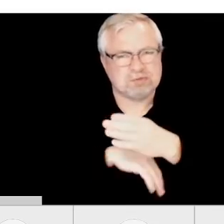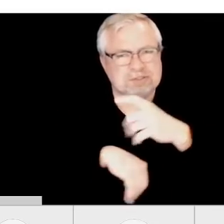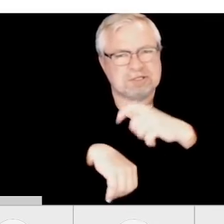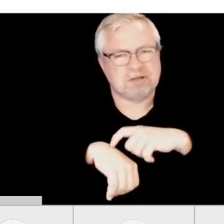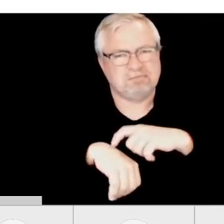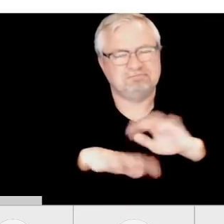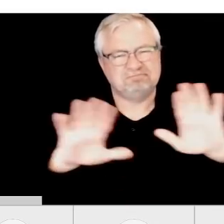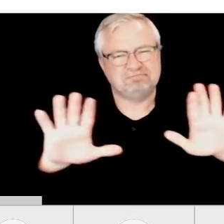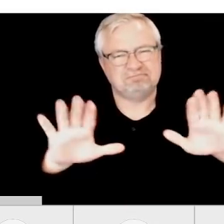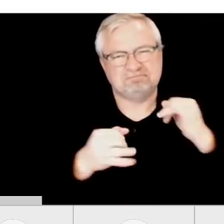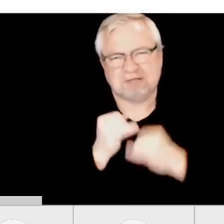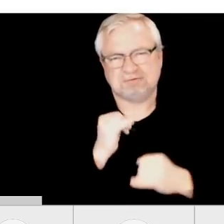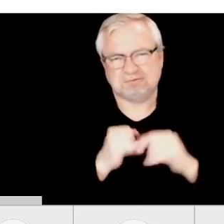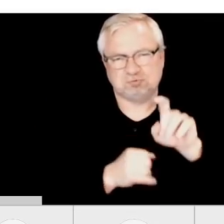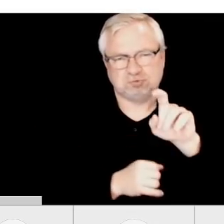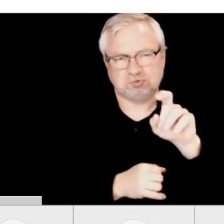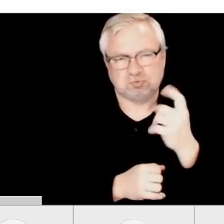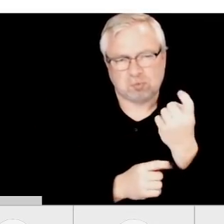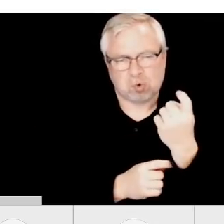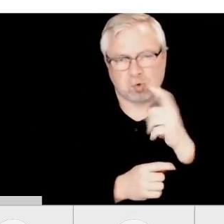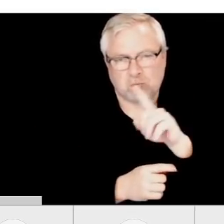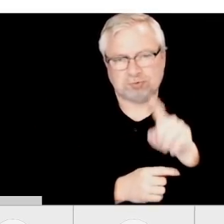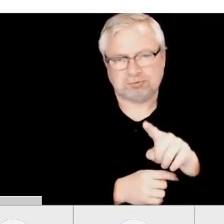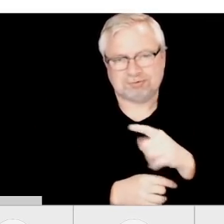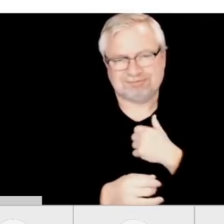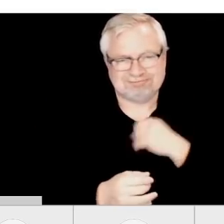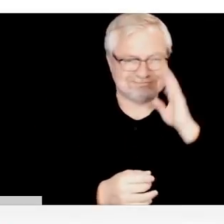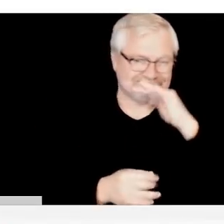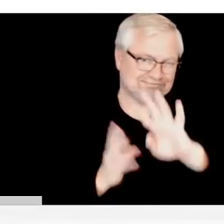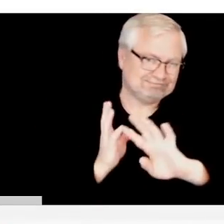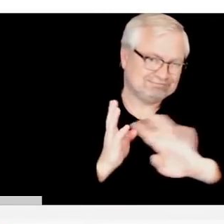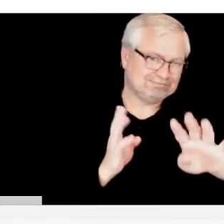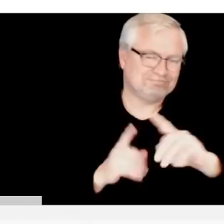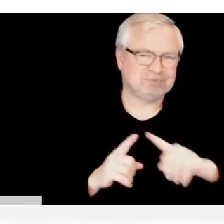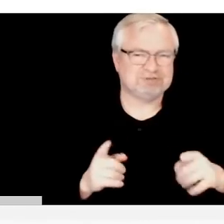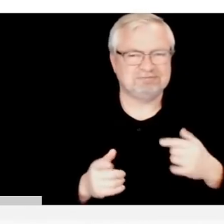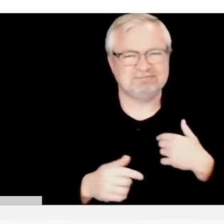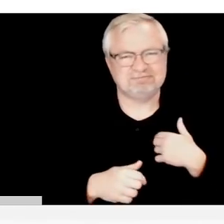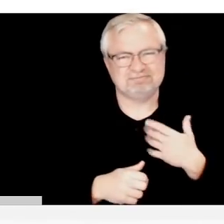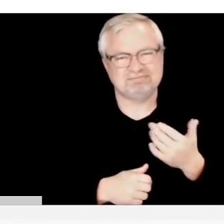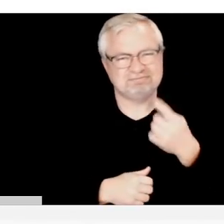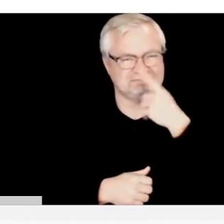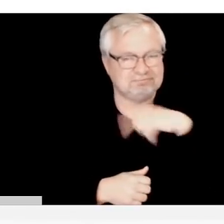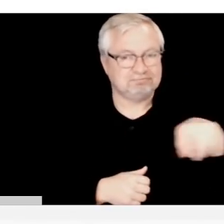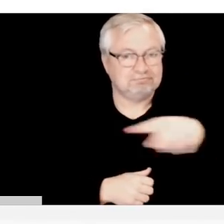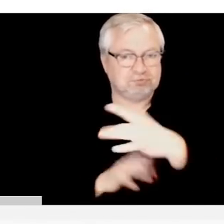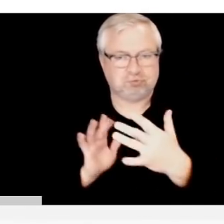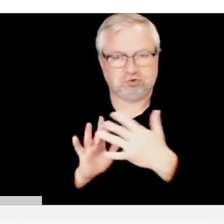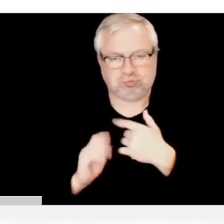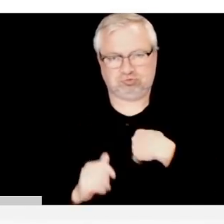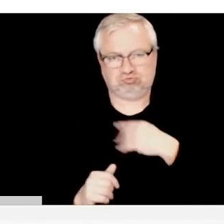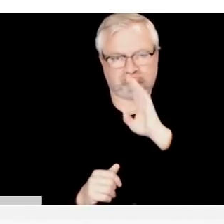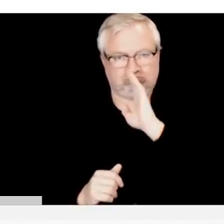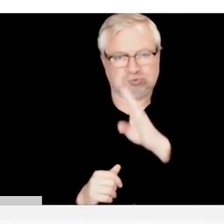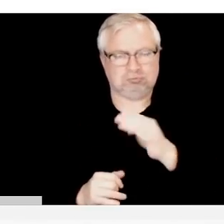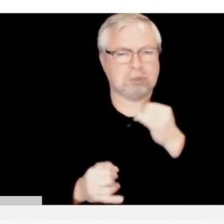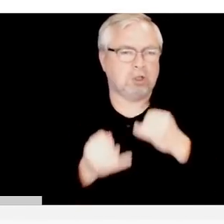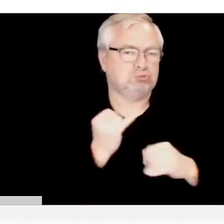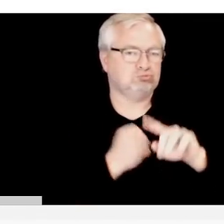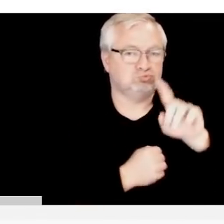more question with apologizes to those who are still in queue. So please follow up with this directly.